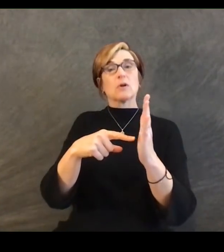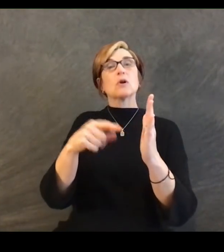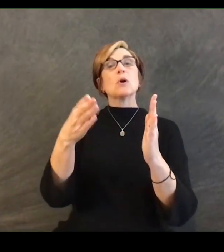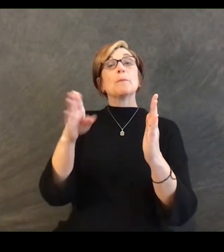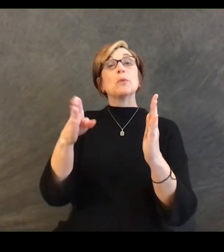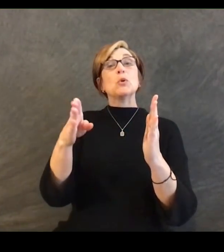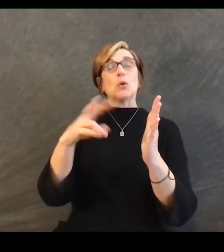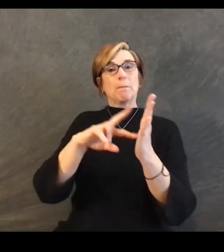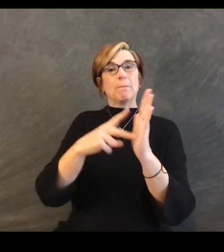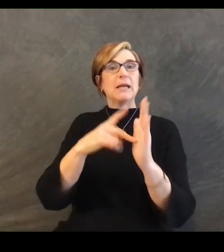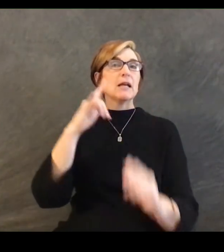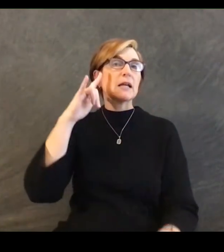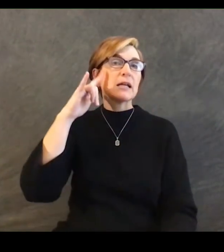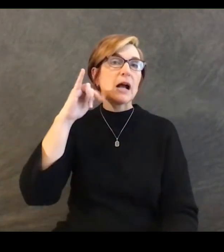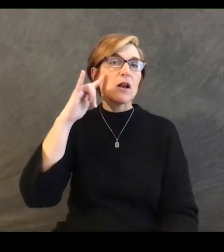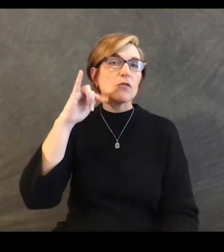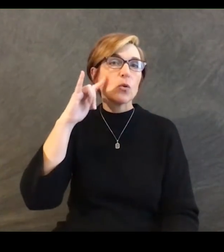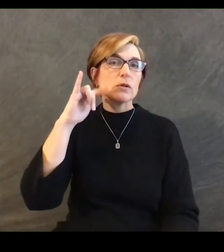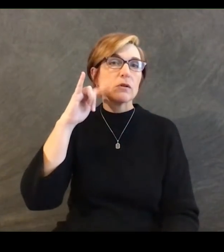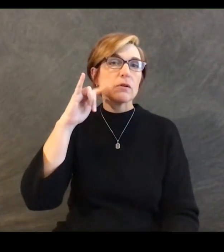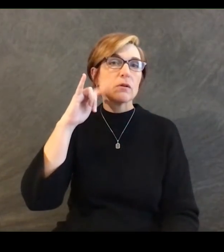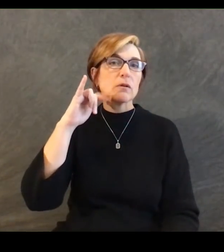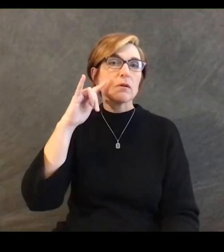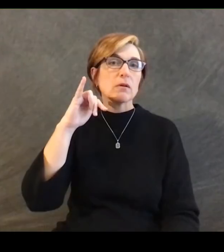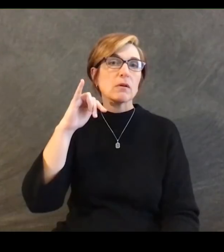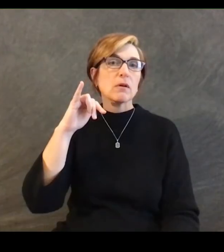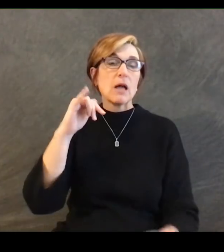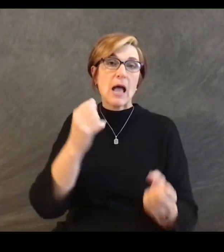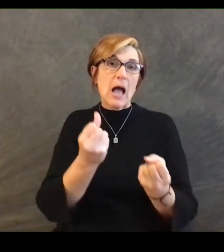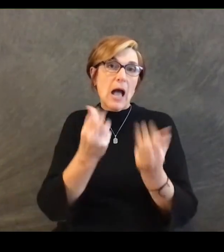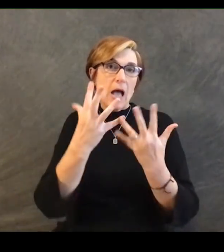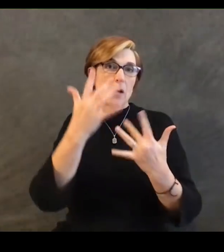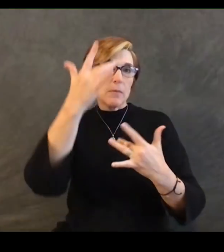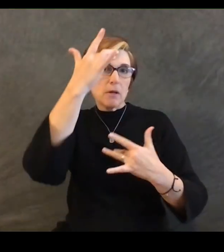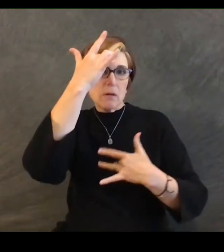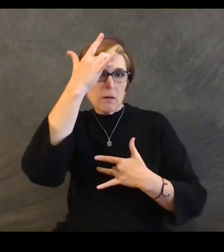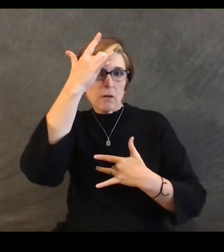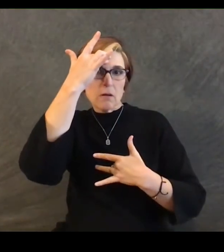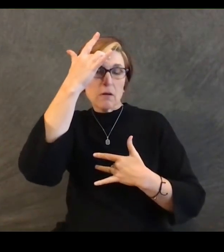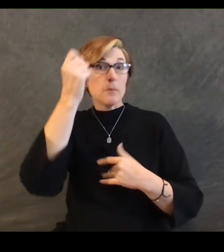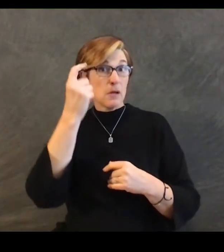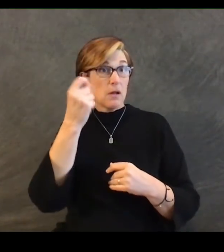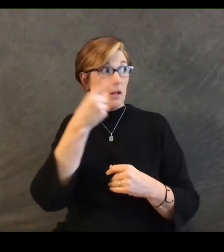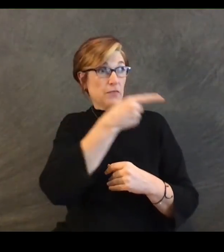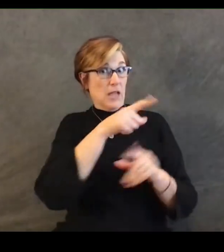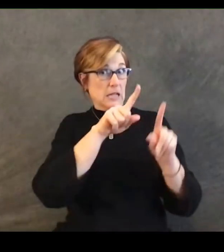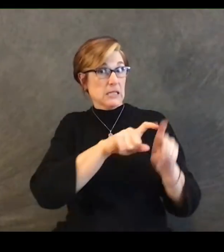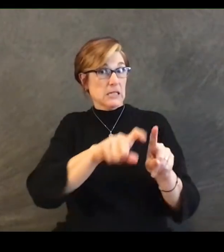in California where they're doing significant testing the next line up is